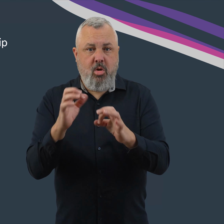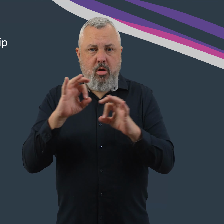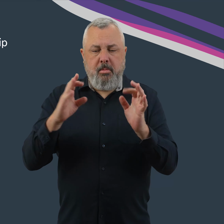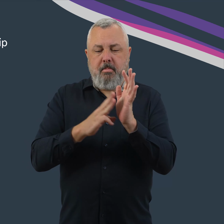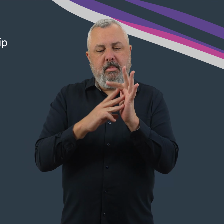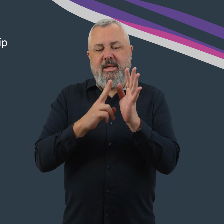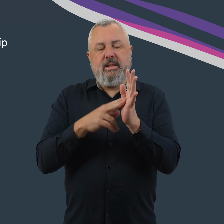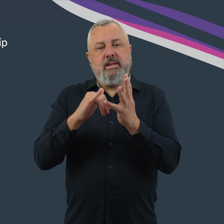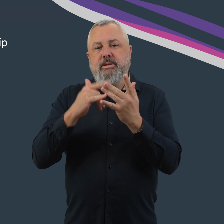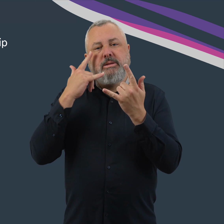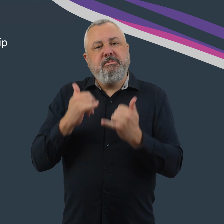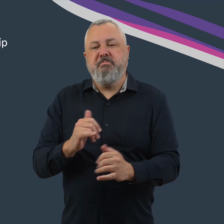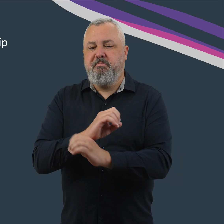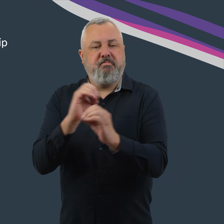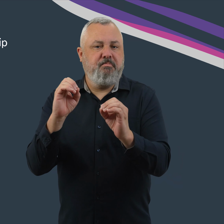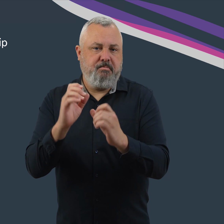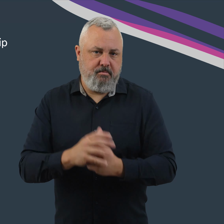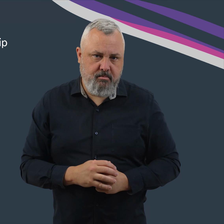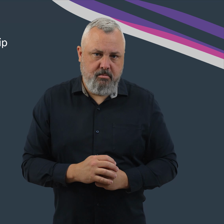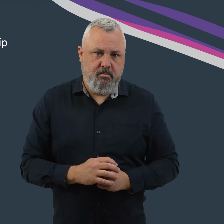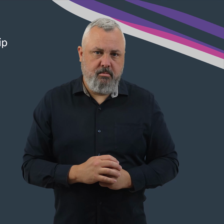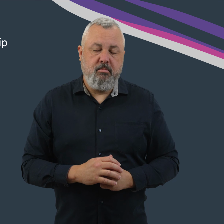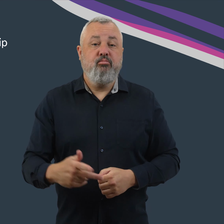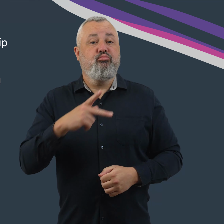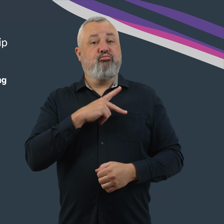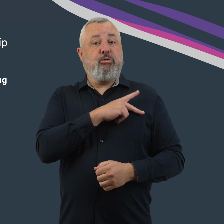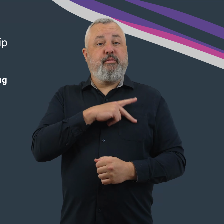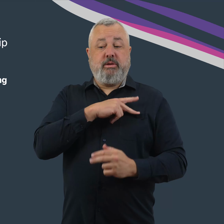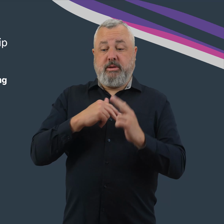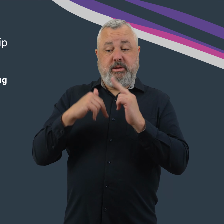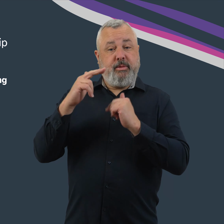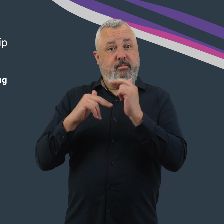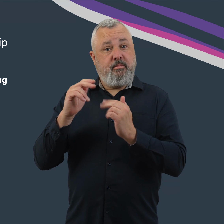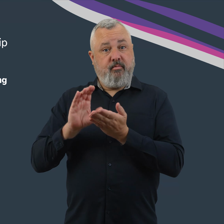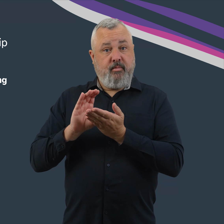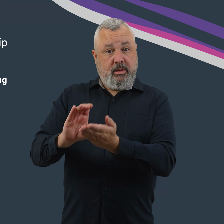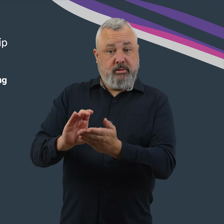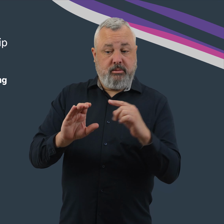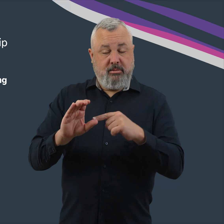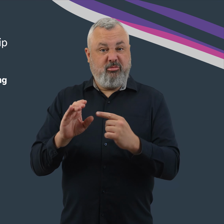There is no means test. Professional Development Funding